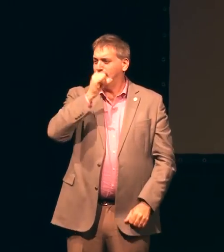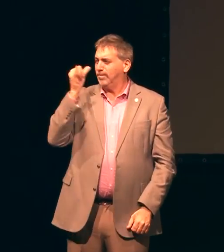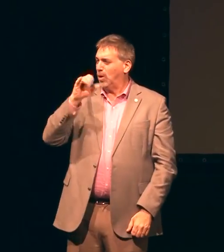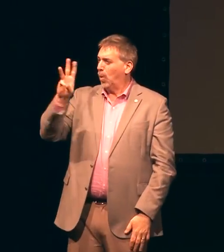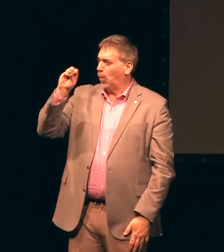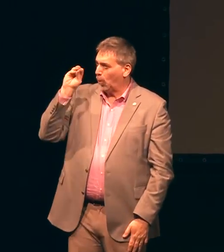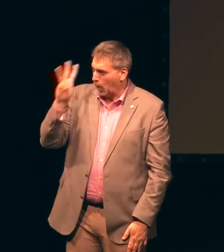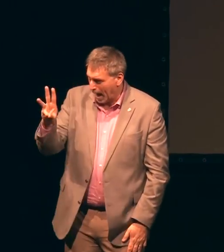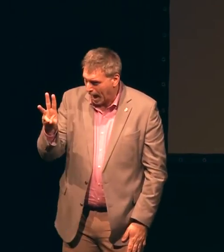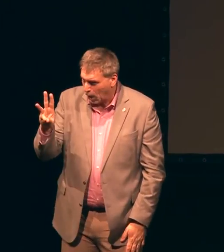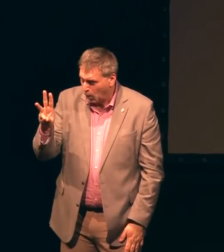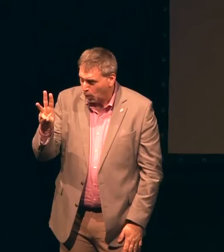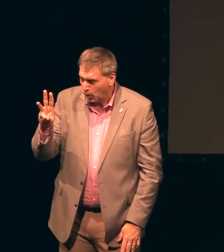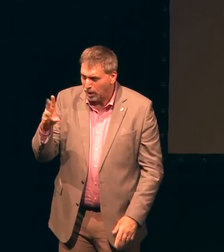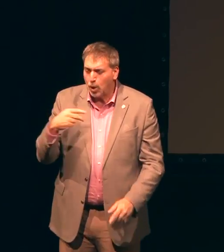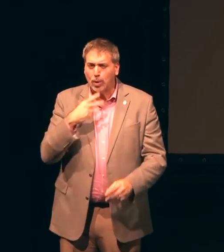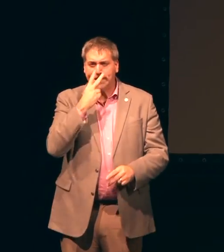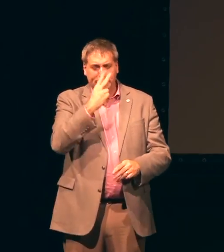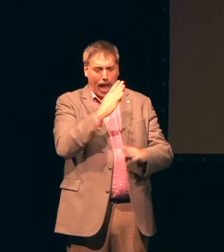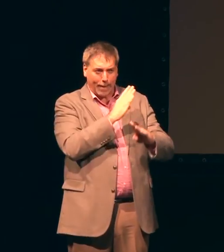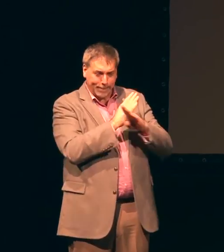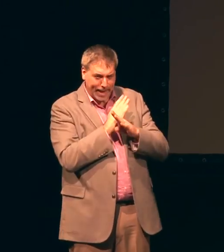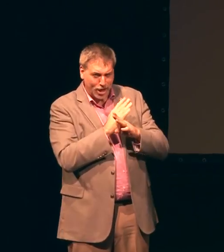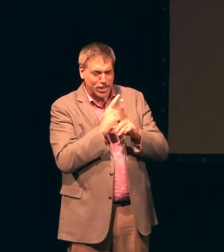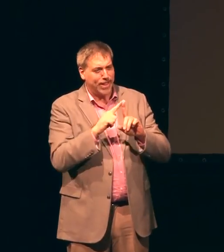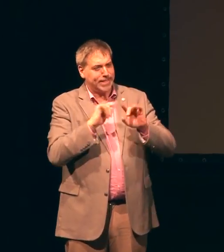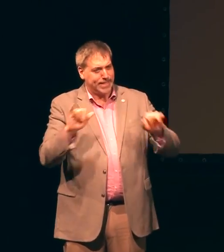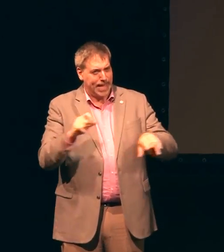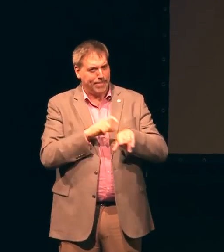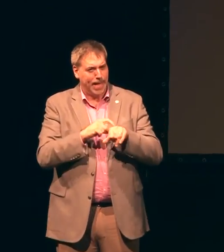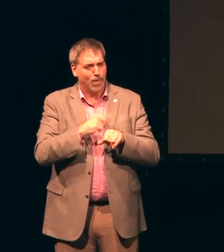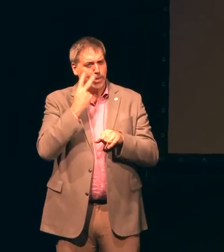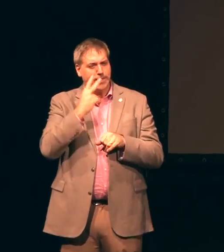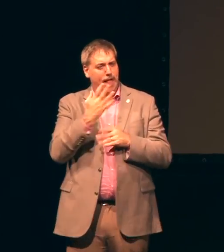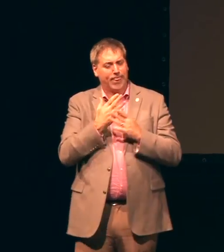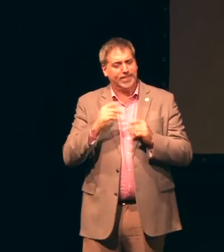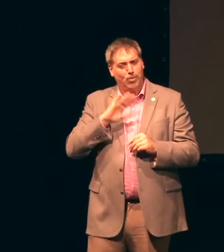city of Chicago, wow, we saw barriers and at the